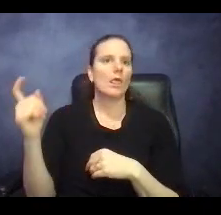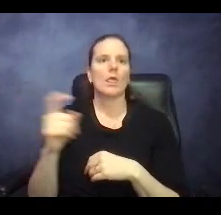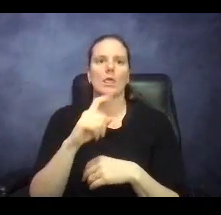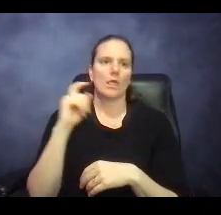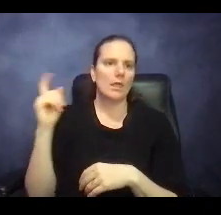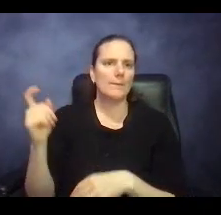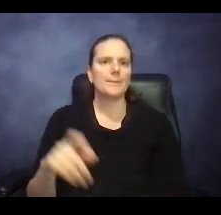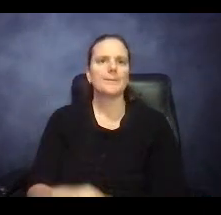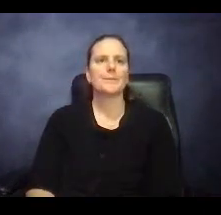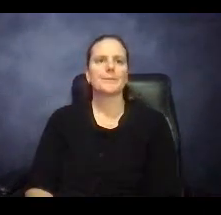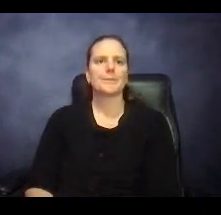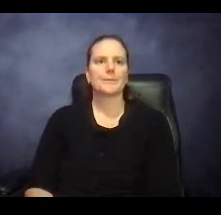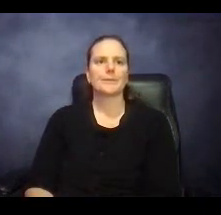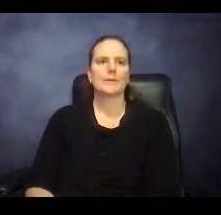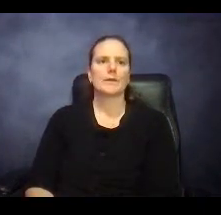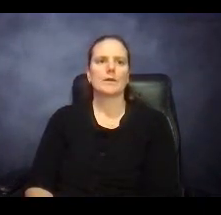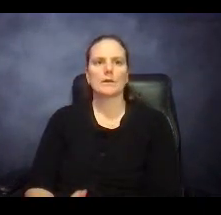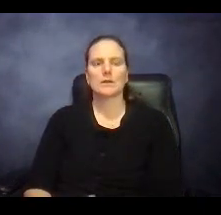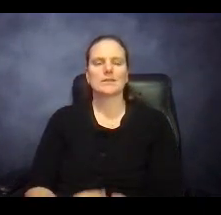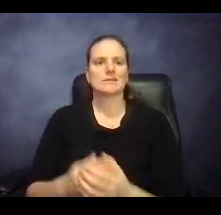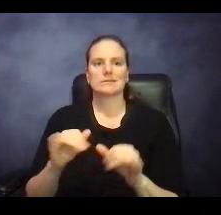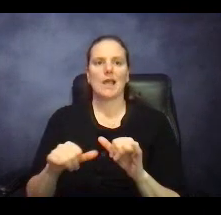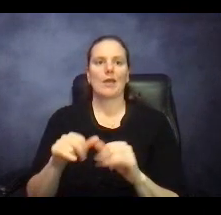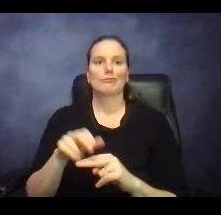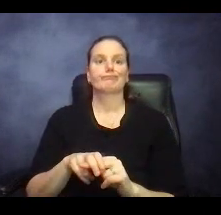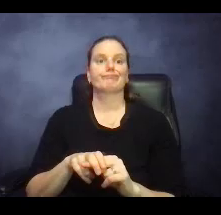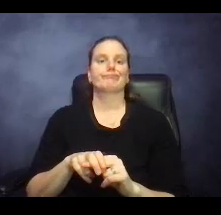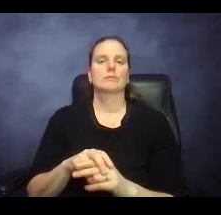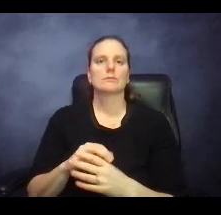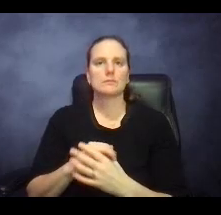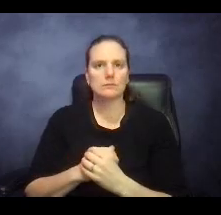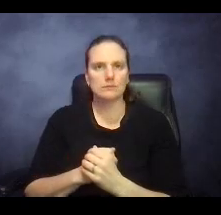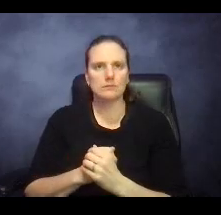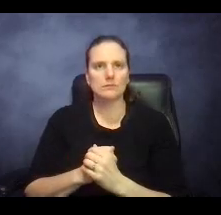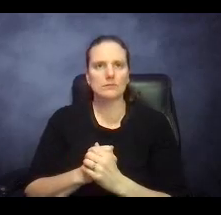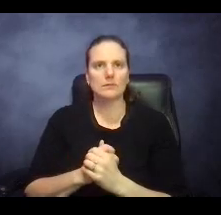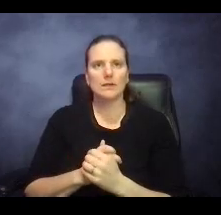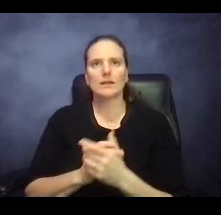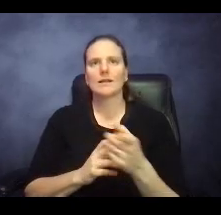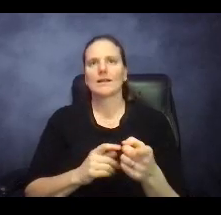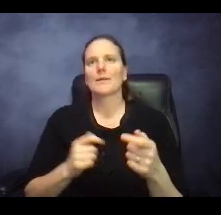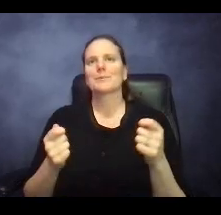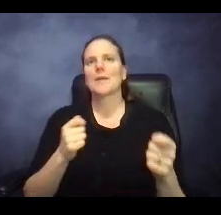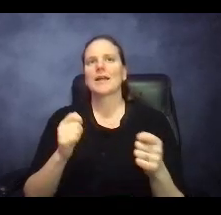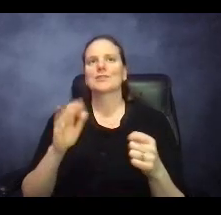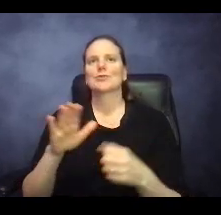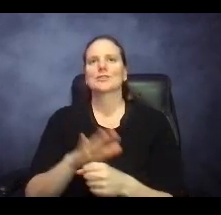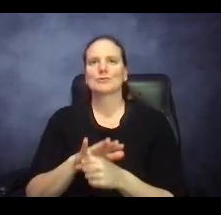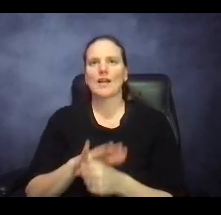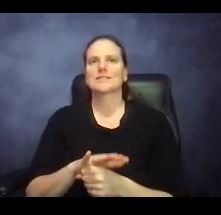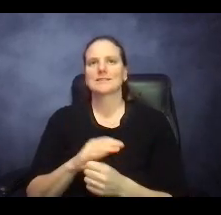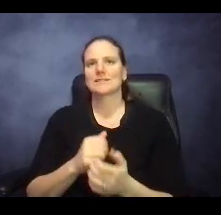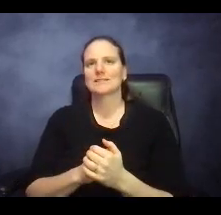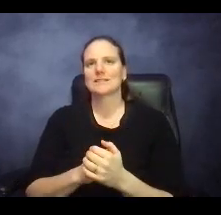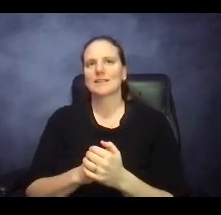to nourish your nervous system, definitely manage your stress, meditation, yoga practice. I, I know that, that your wellness program focuses on a lot of this stuff.